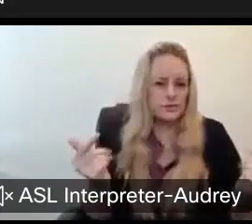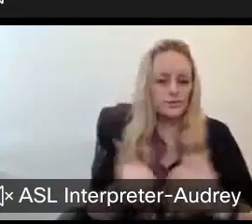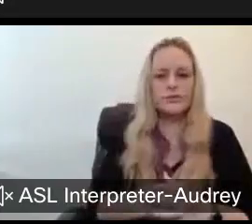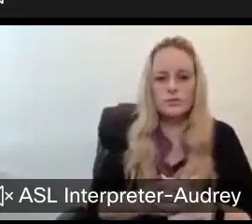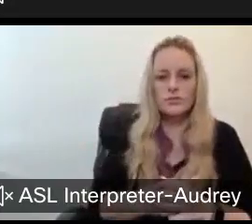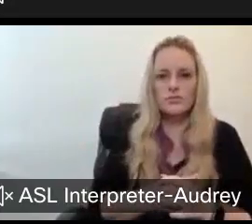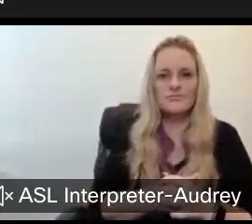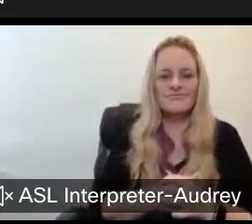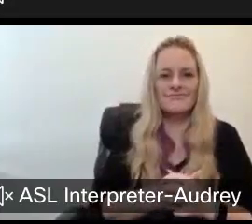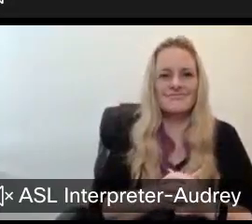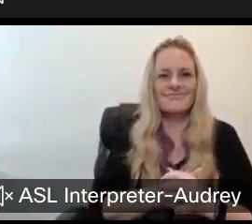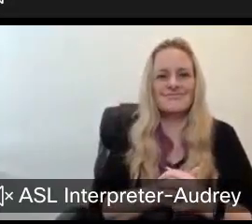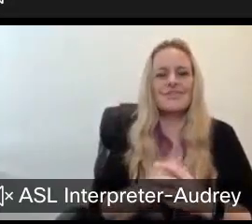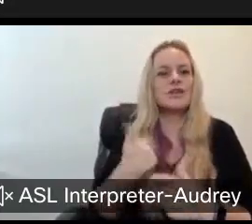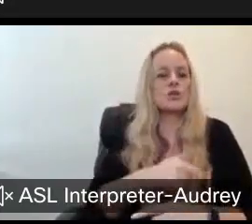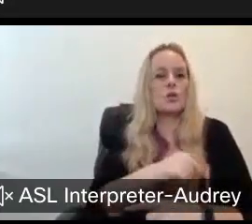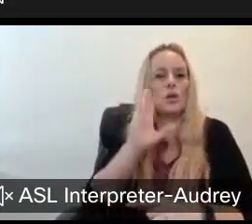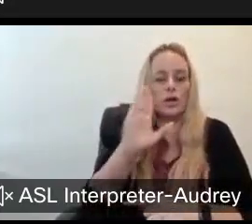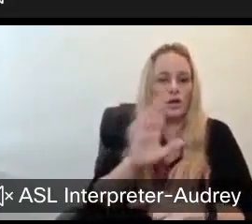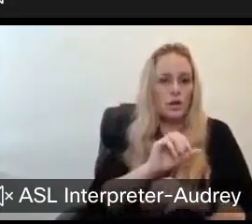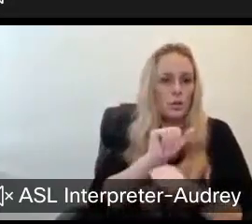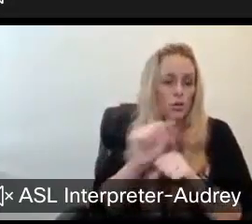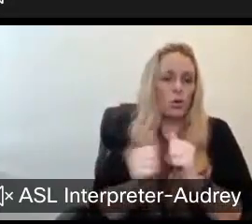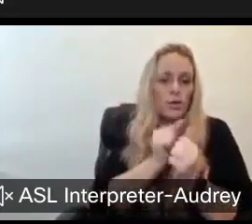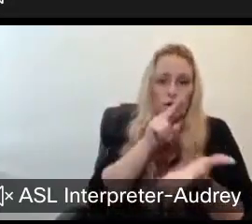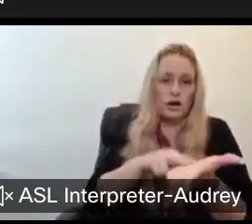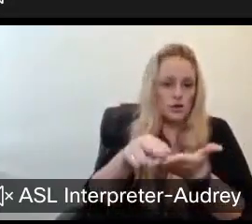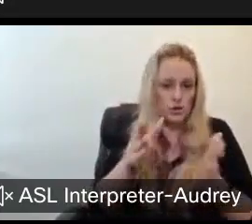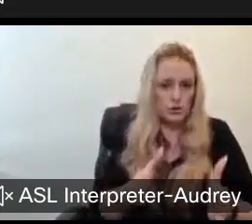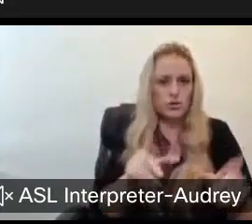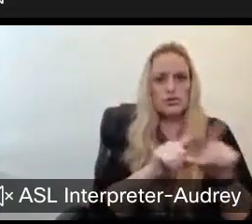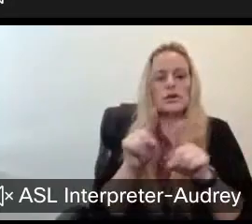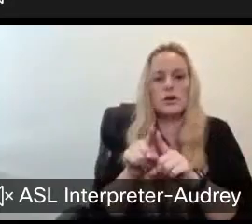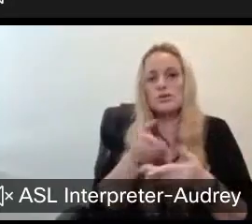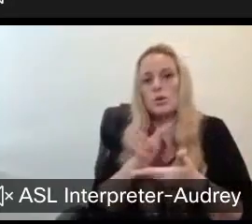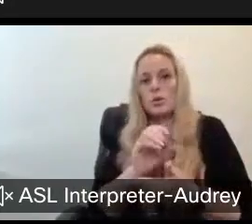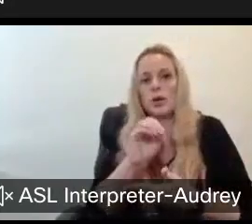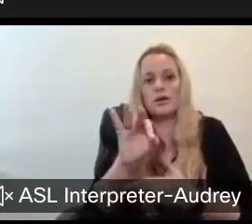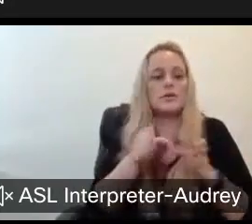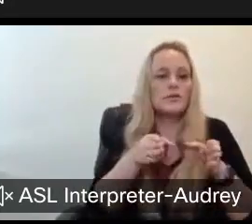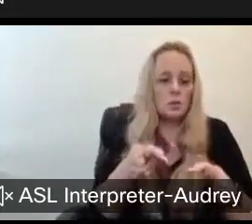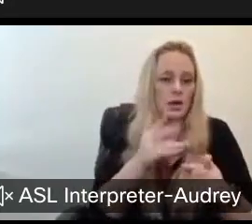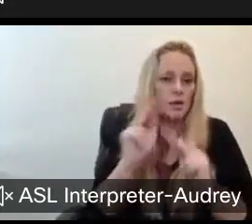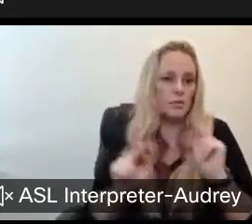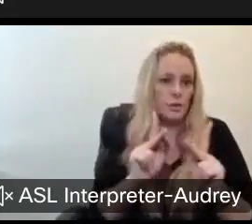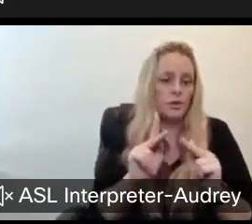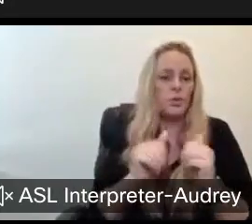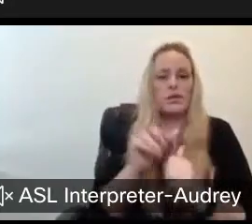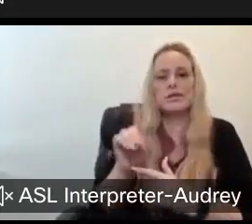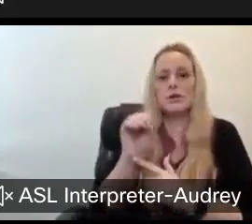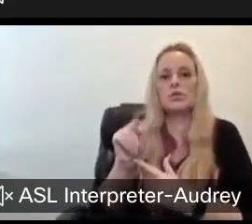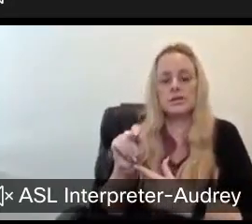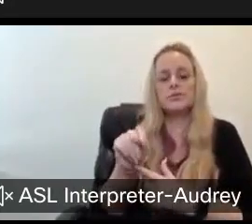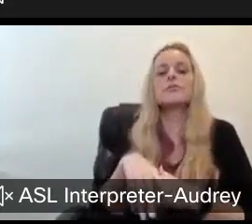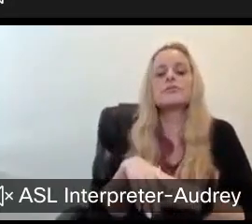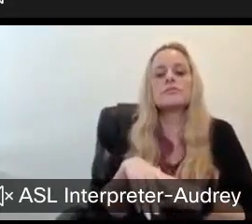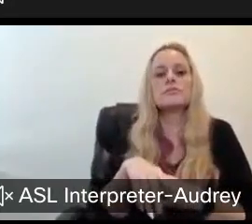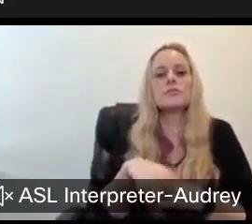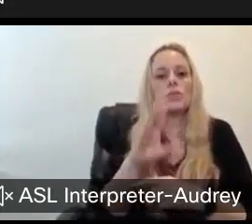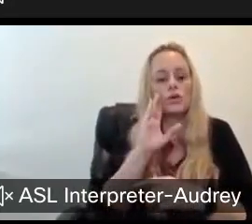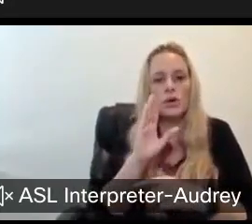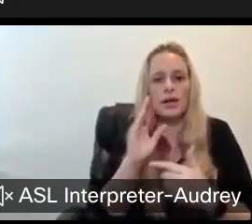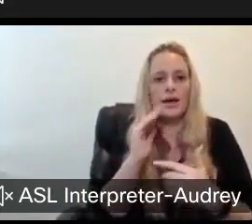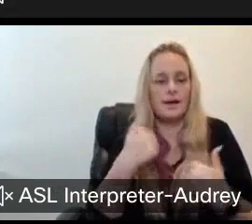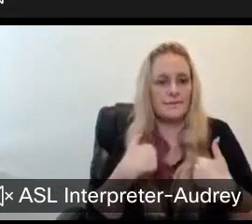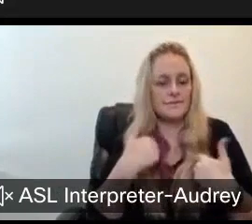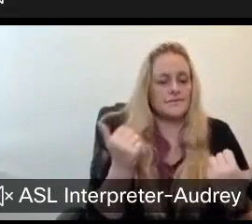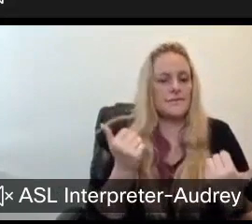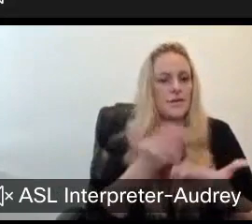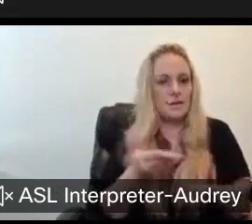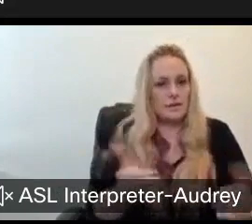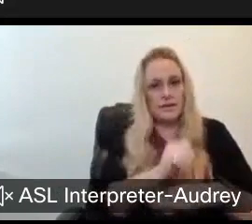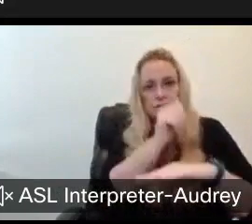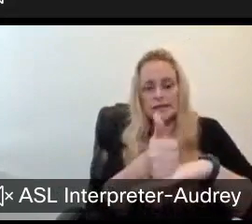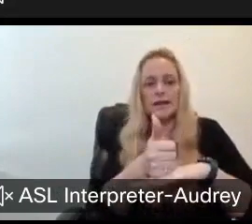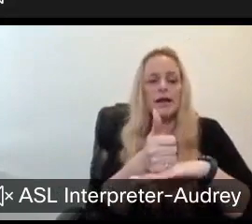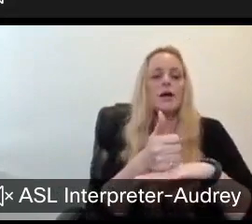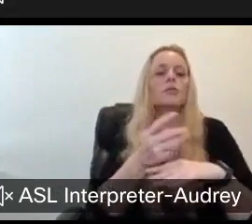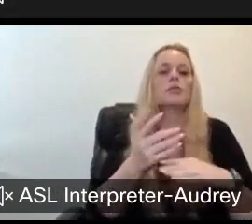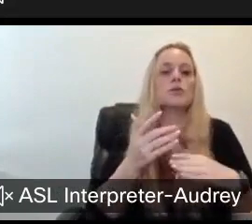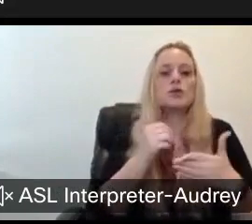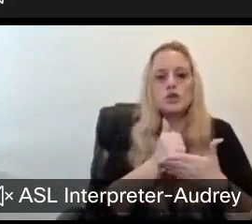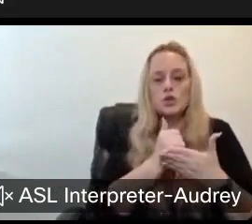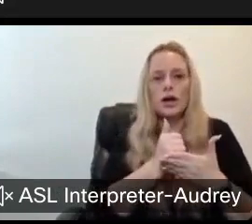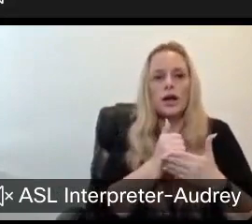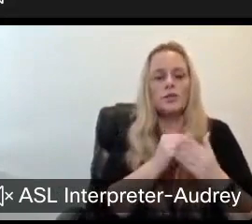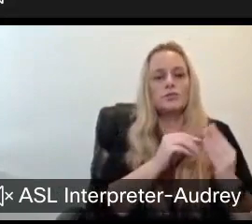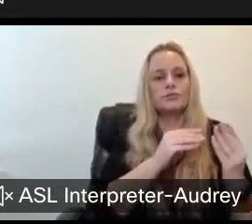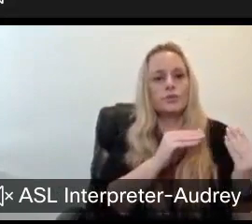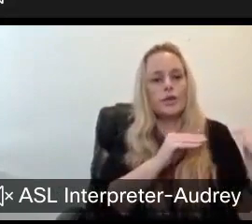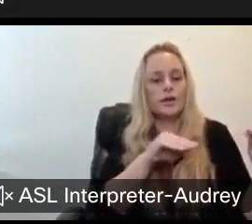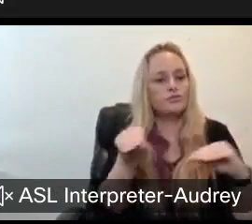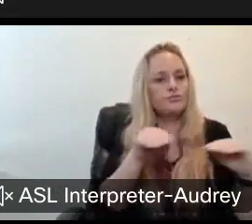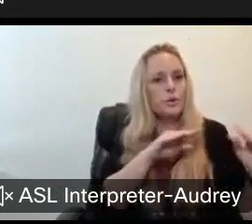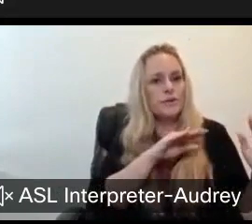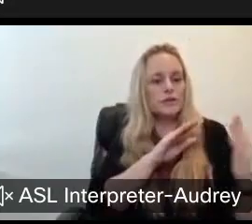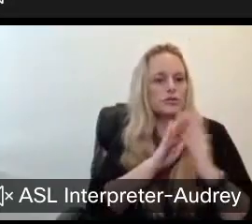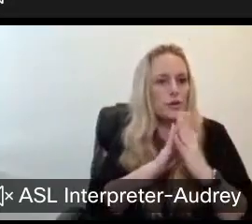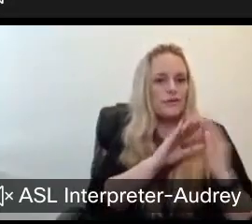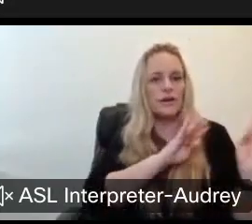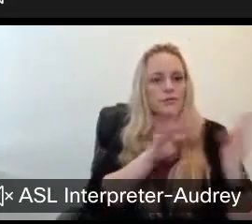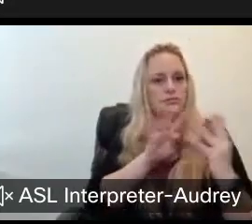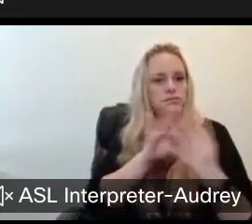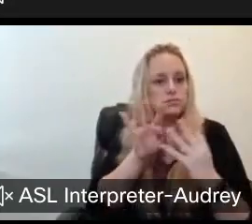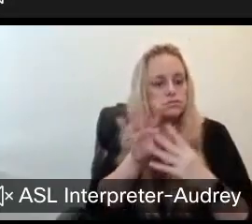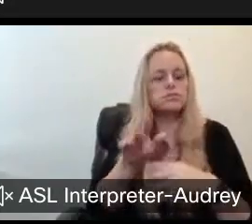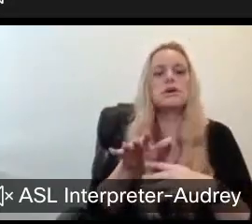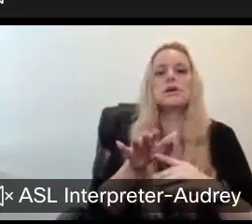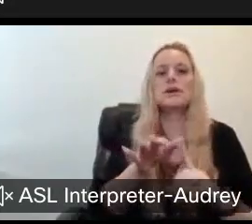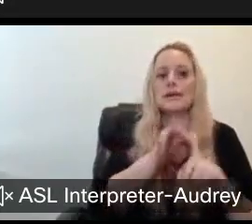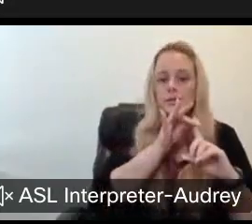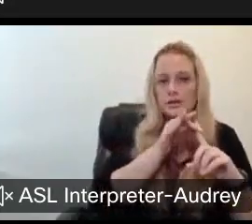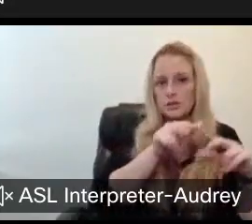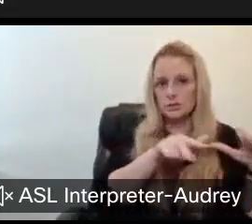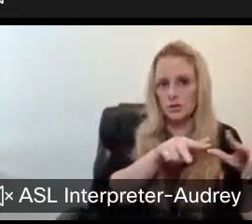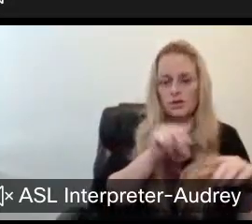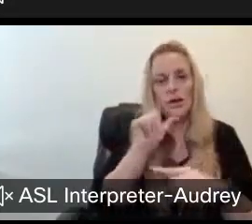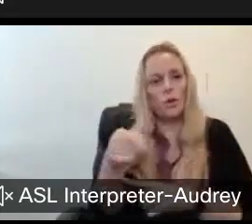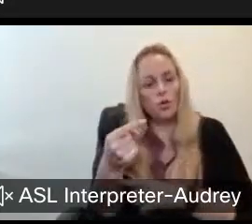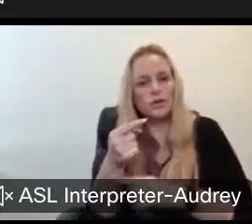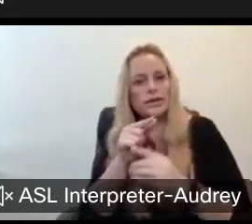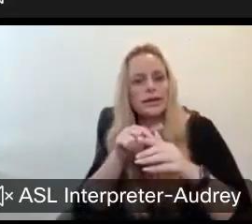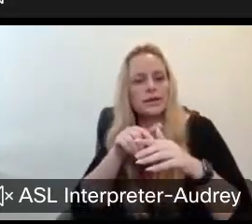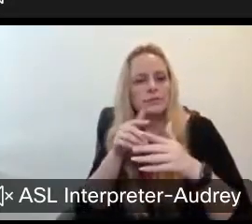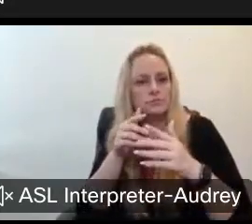We will work with the contractor as well as right away folks with the OT to where we'll have things set up in place to kind of help with the flow of traffic especially for pedestrians, not just vehicular, but, we are working on these.